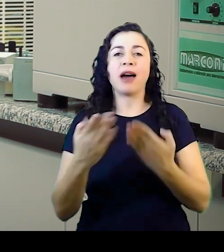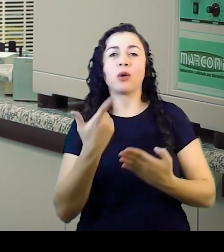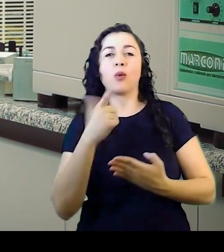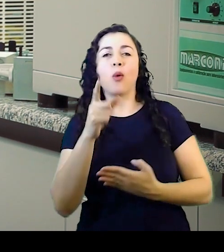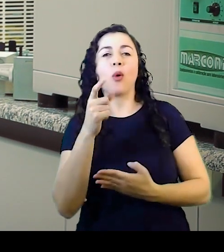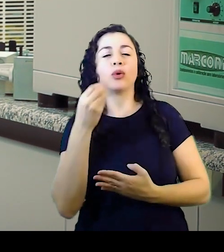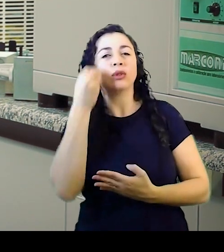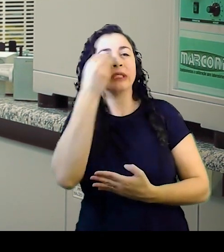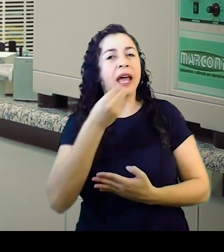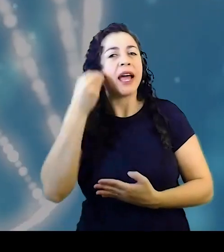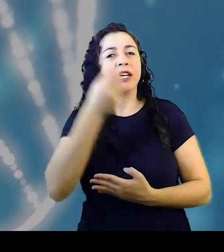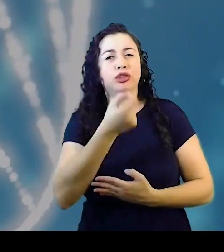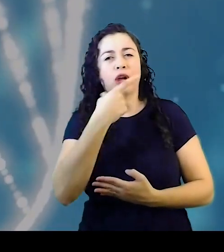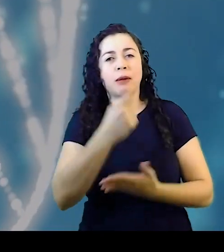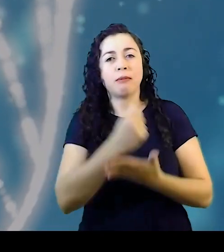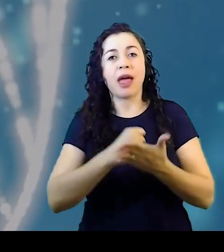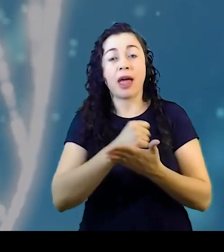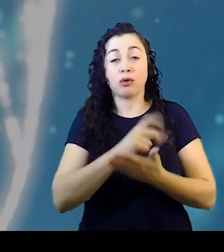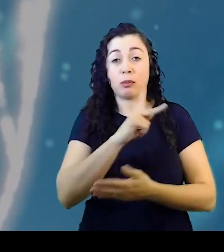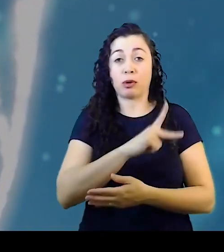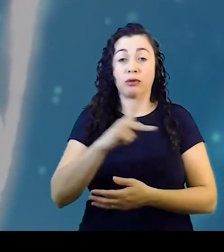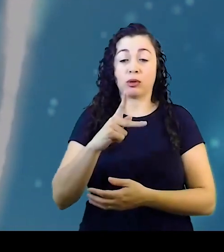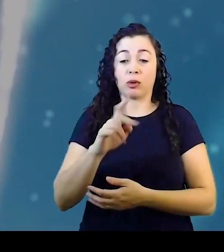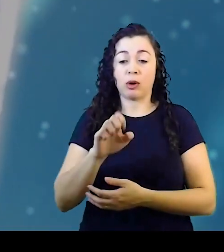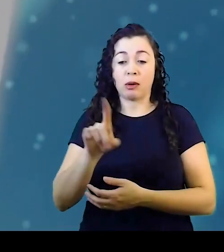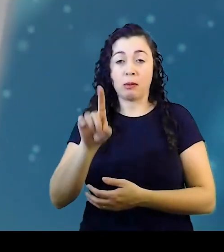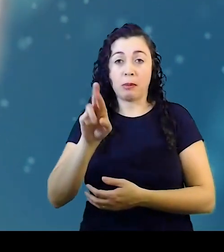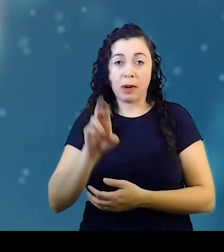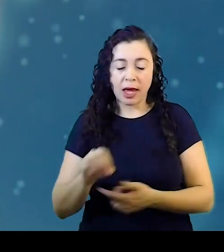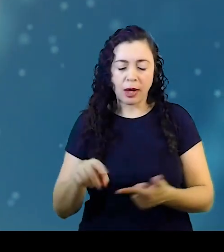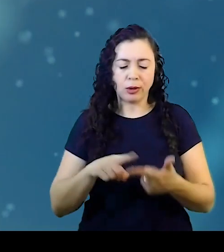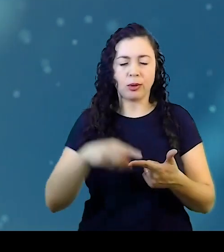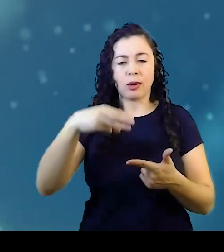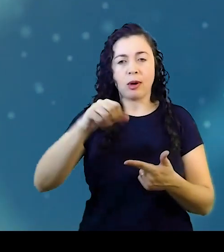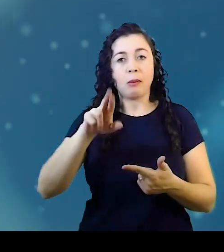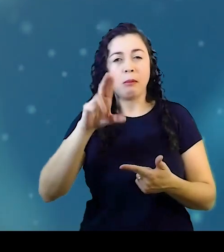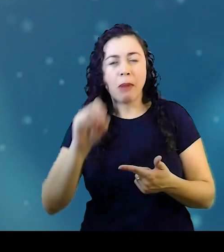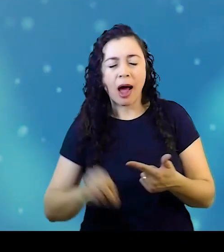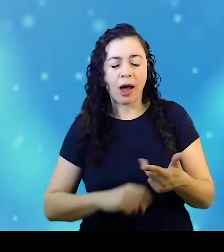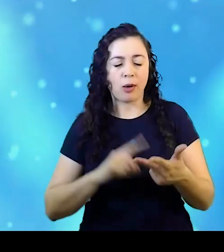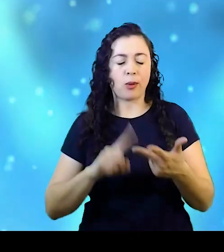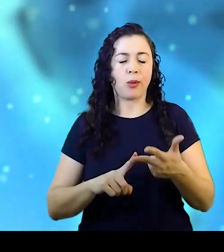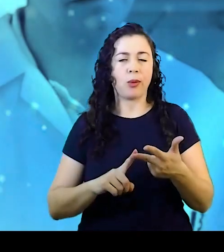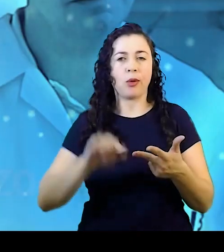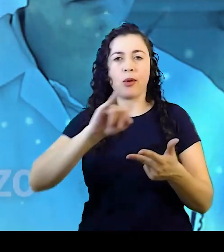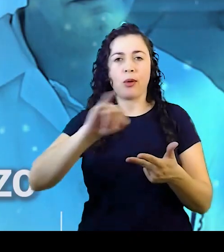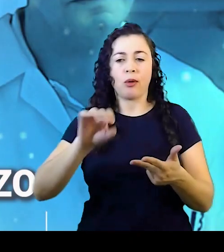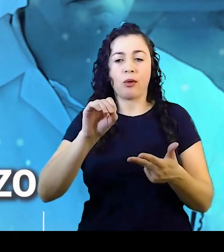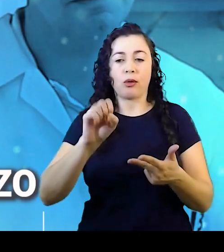tested today by Professor Pedro, Marco Vinolo, Professor José Moderna,